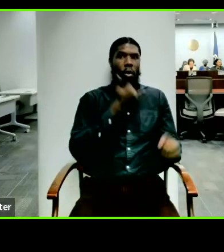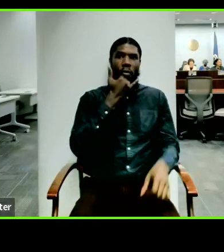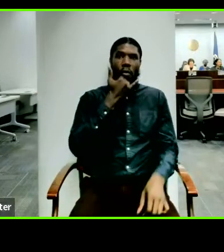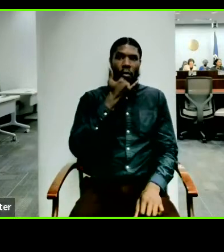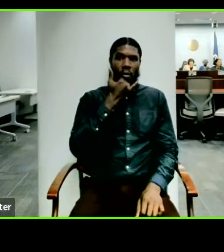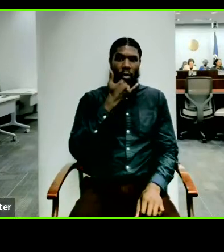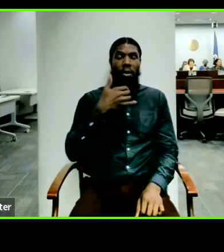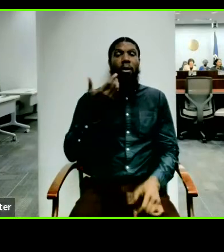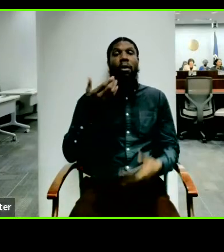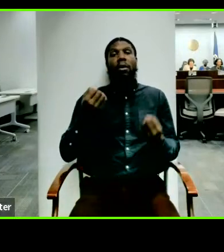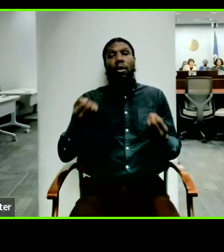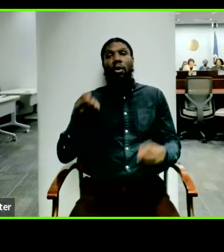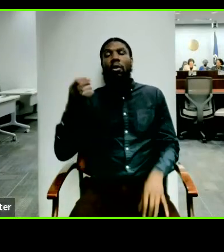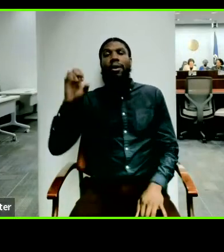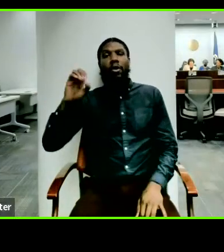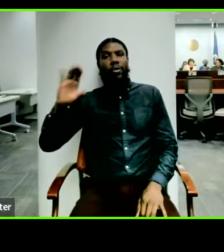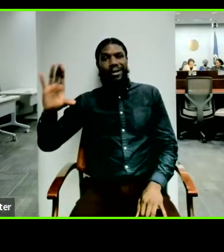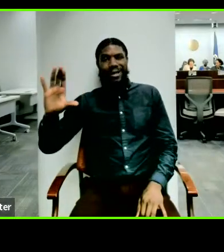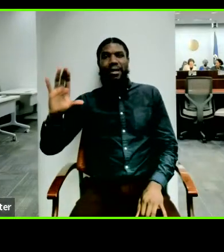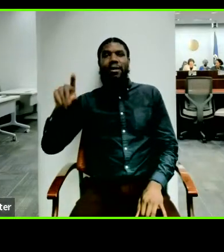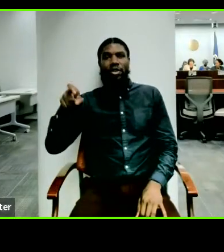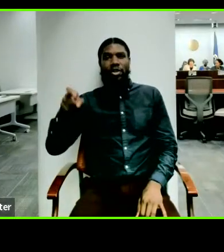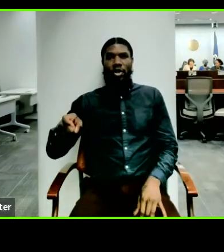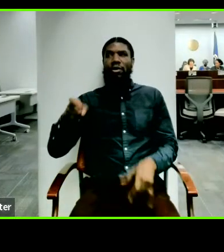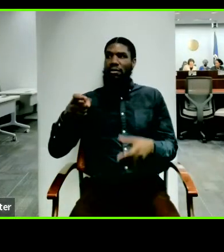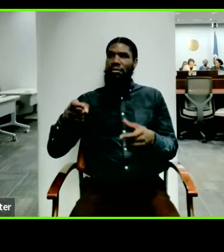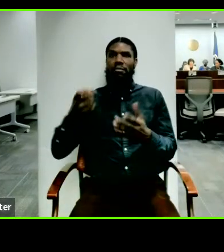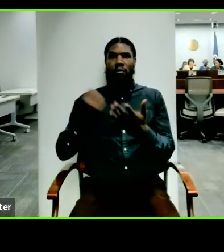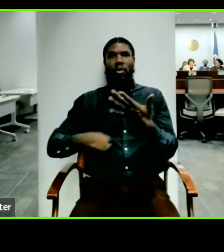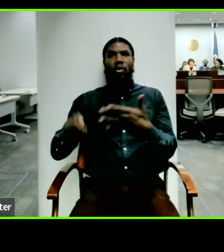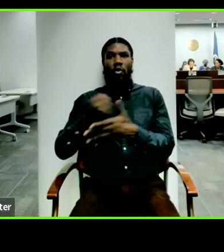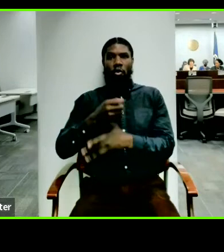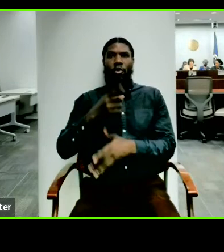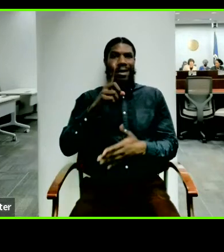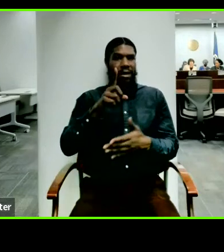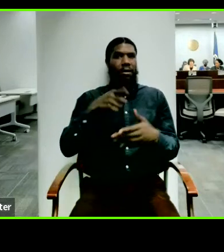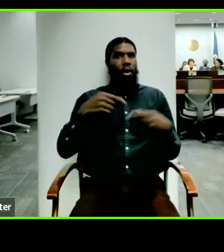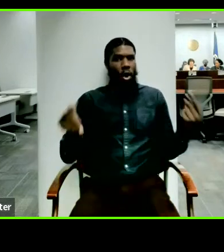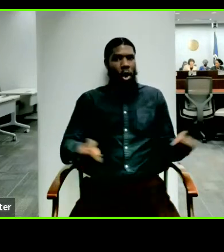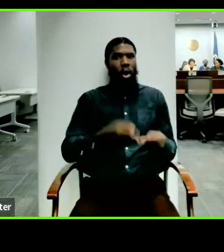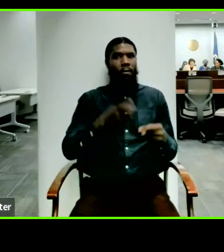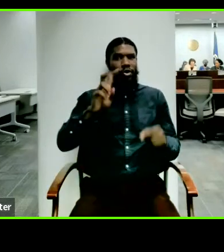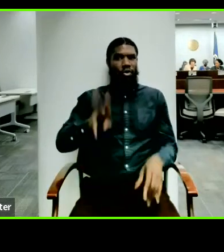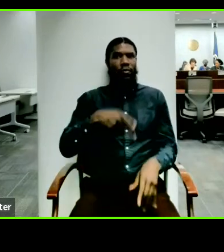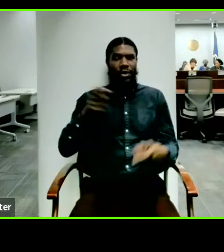The EEOC should prioritize reversing this harmful precedent and right now there is an opportunity to